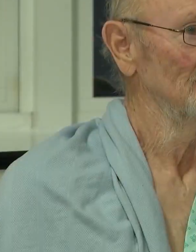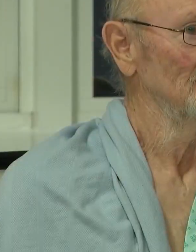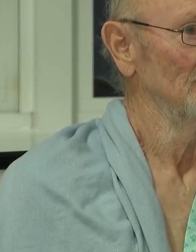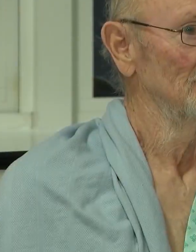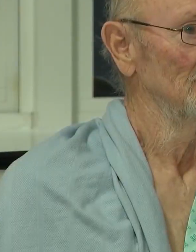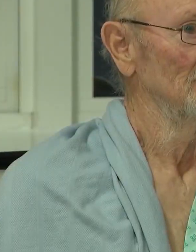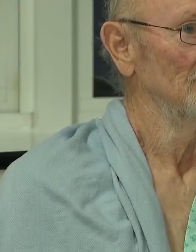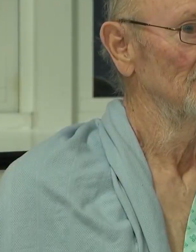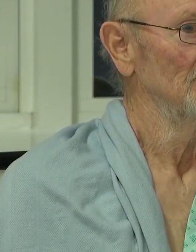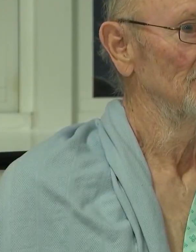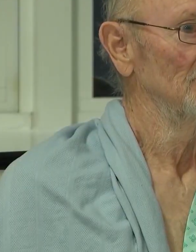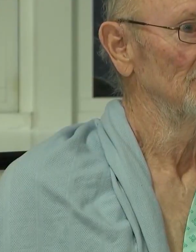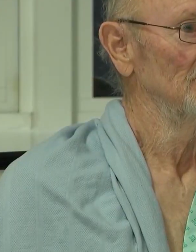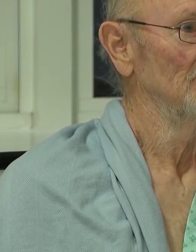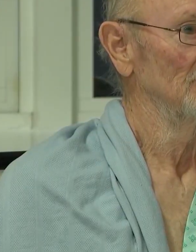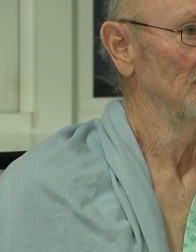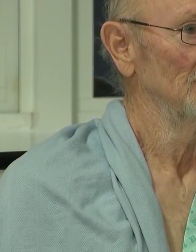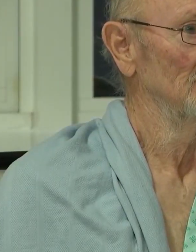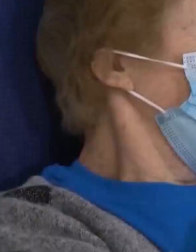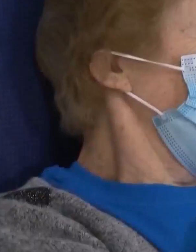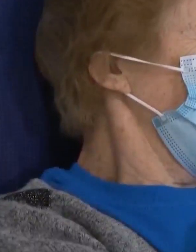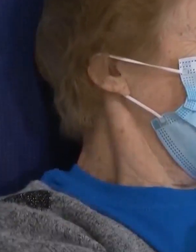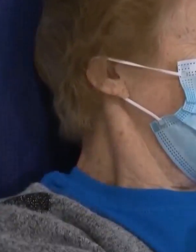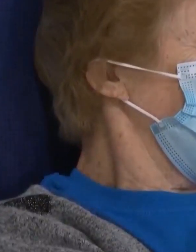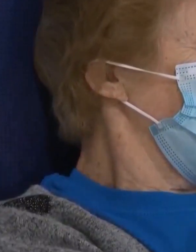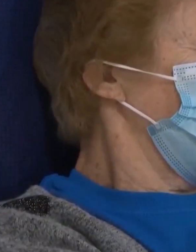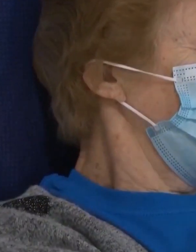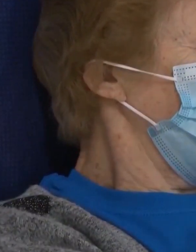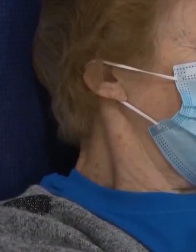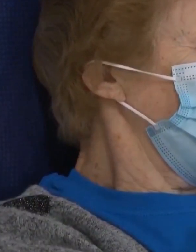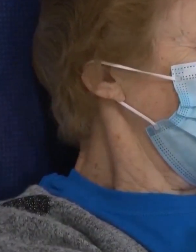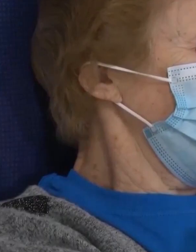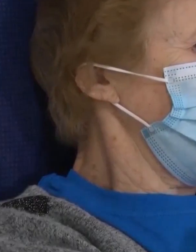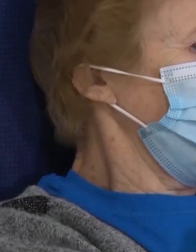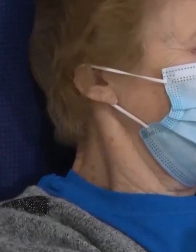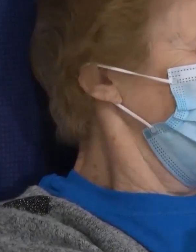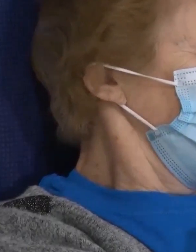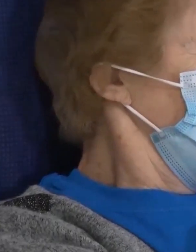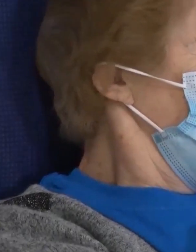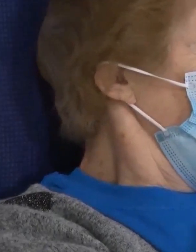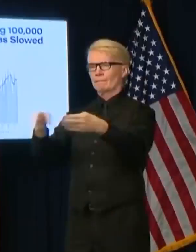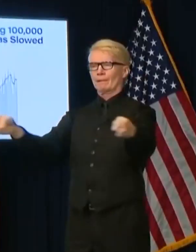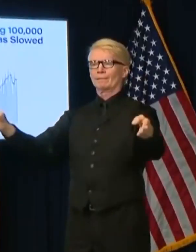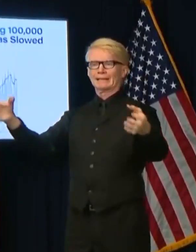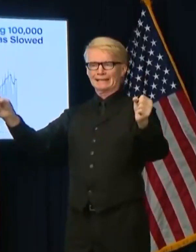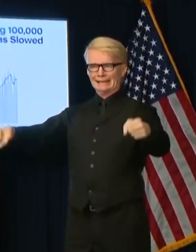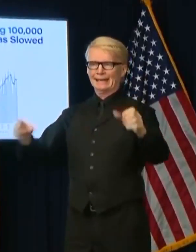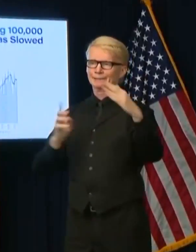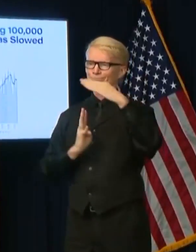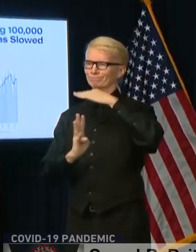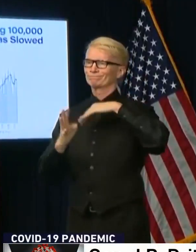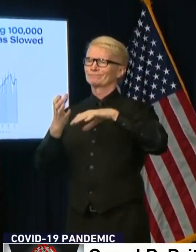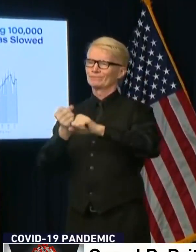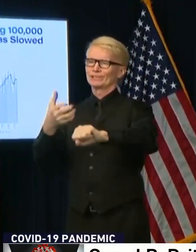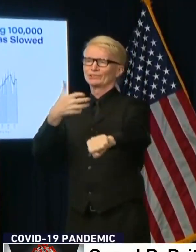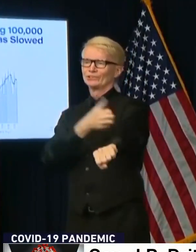WORKING ON A PORTAL FOR PEOPLE BUT WHILE THE END OF THE COVID ERA MAY BE IN SIGHT. MOST OF